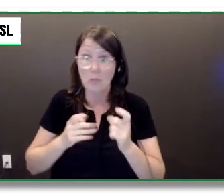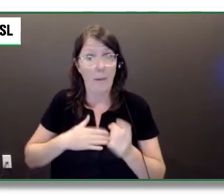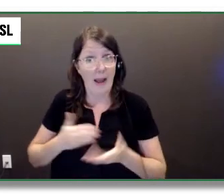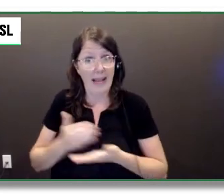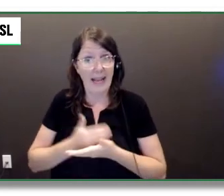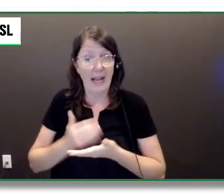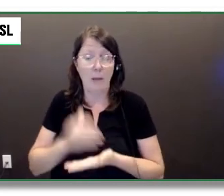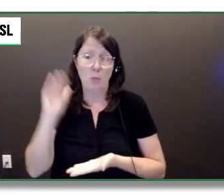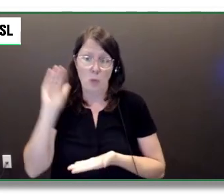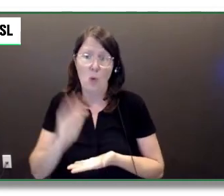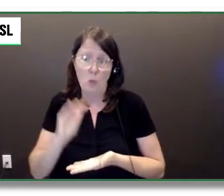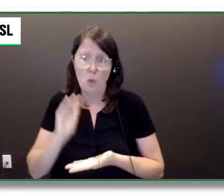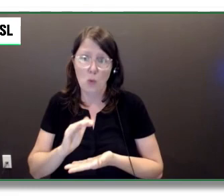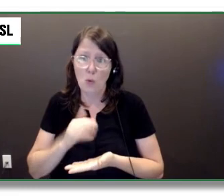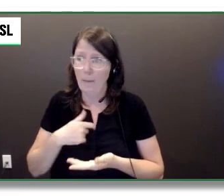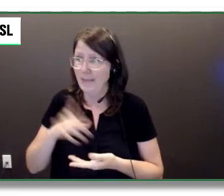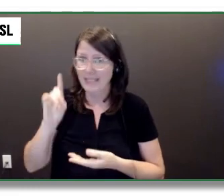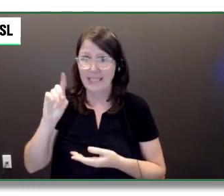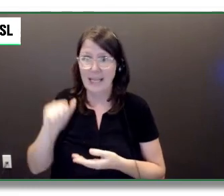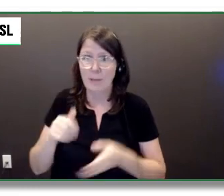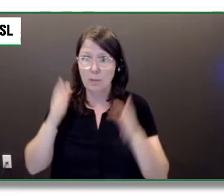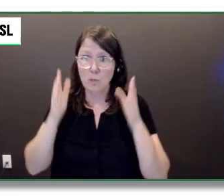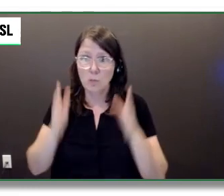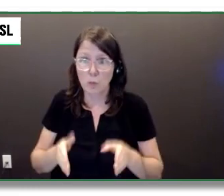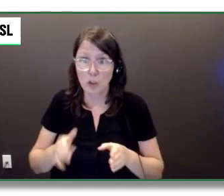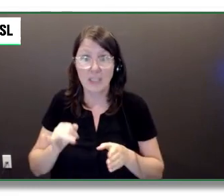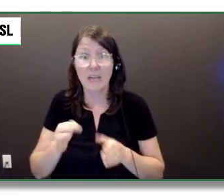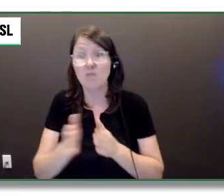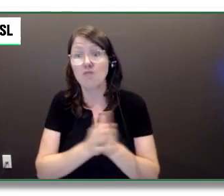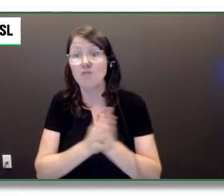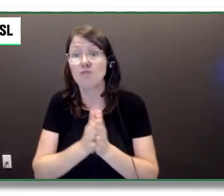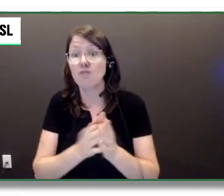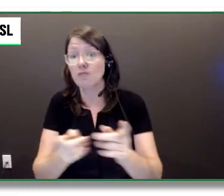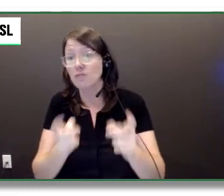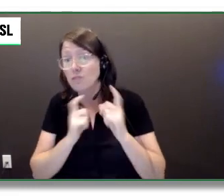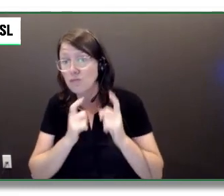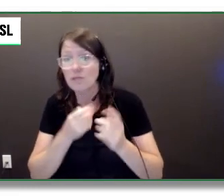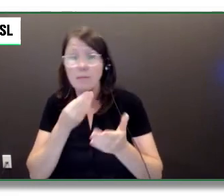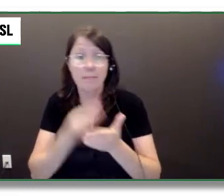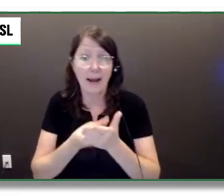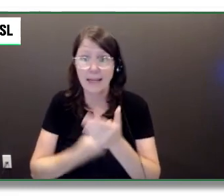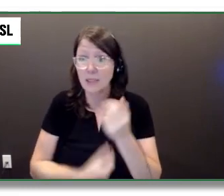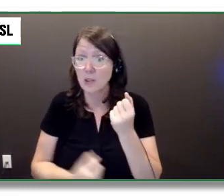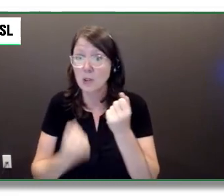so if you would like to support me in that way you can do so on patreon at